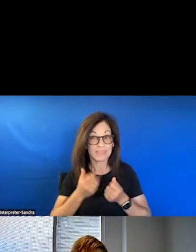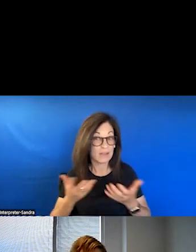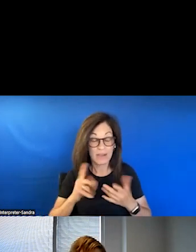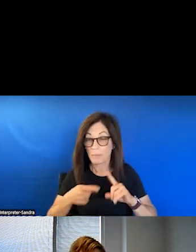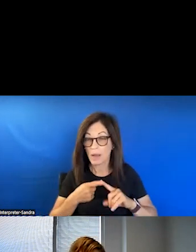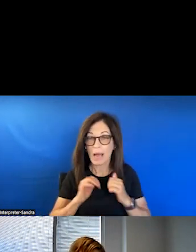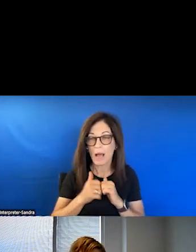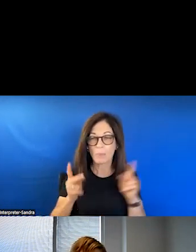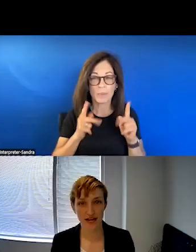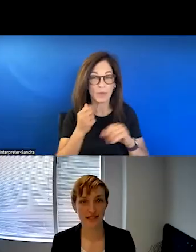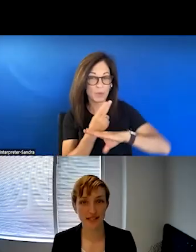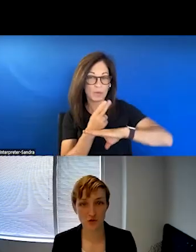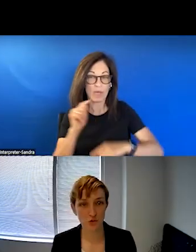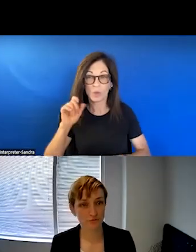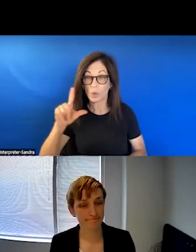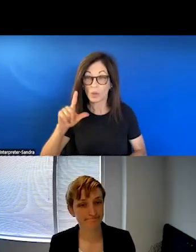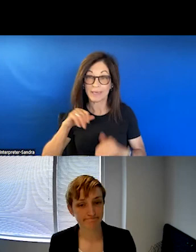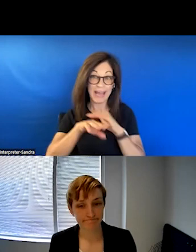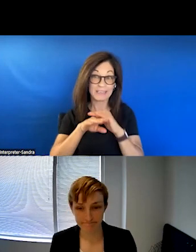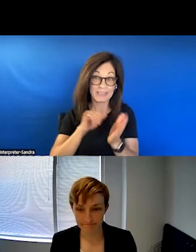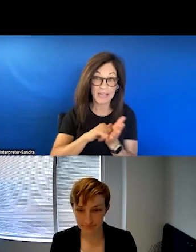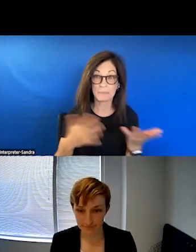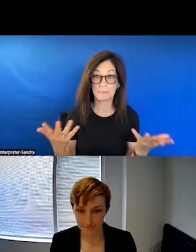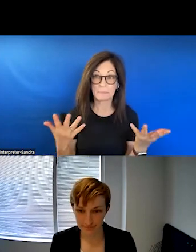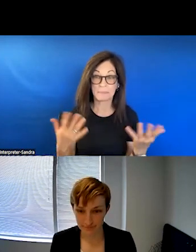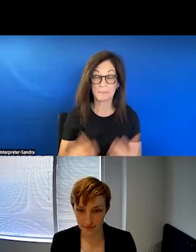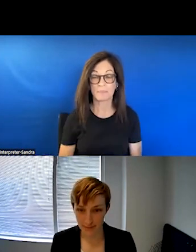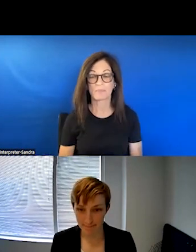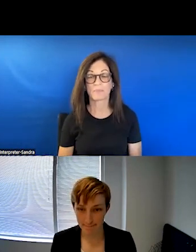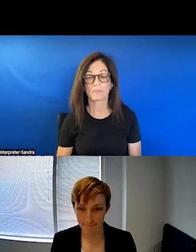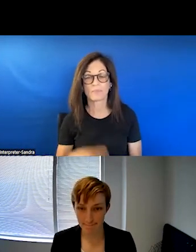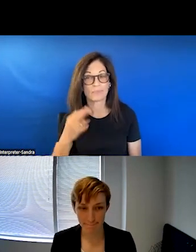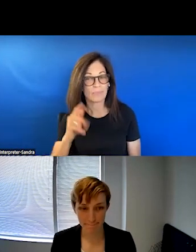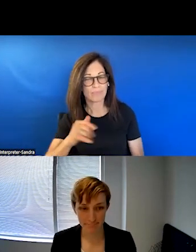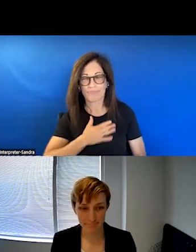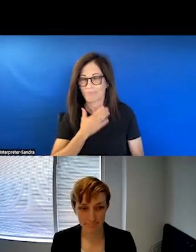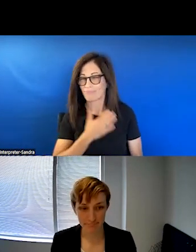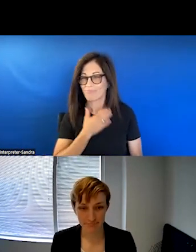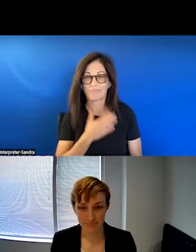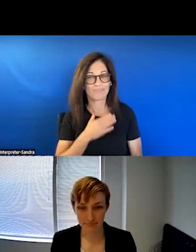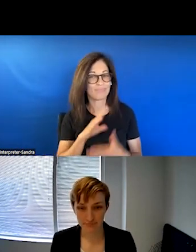FOLKS CAN USE THE TOOL AND ACCESS THE TOOL. >> SURE, HAPPY TO DO IT. LINDSEY. LAST TIME